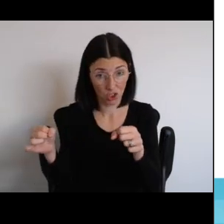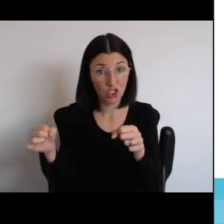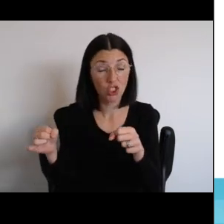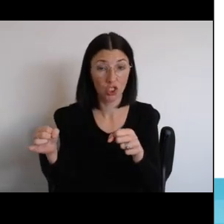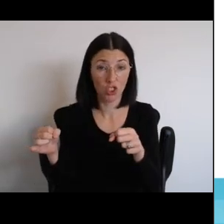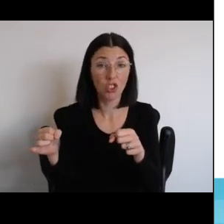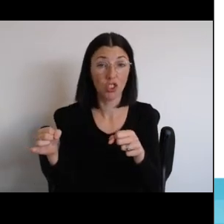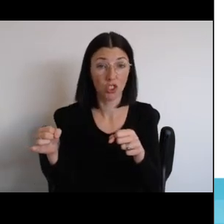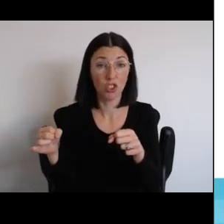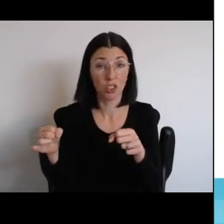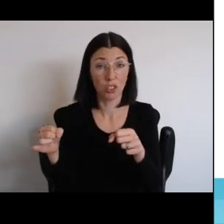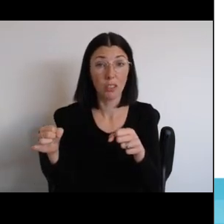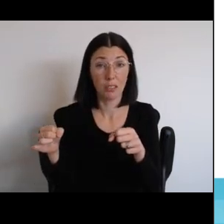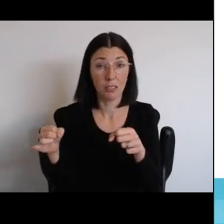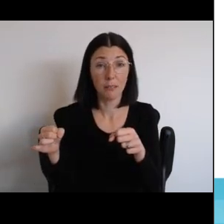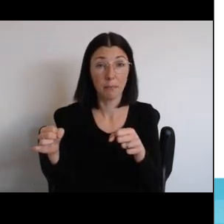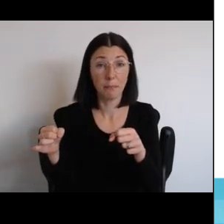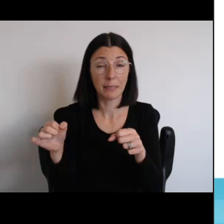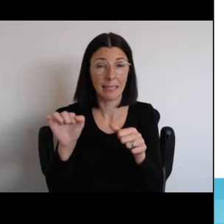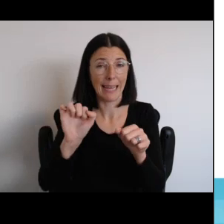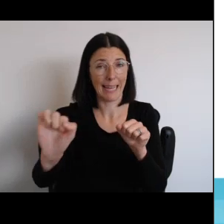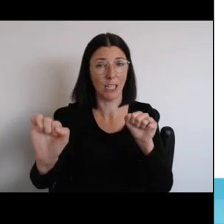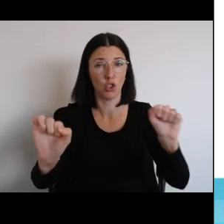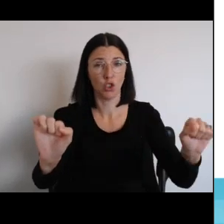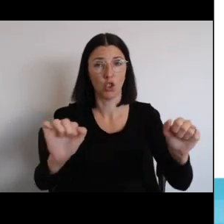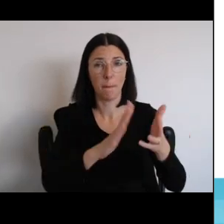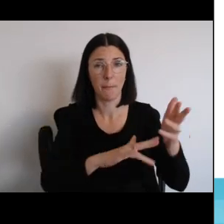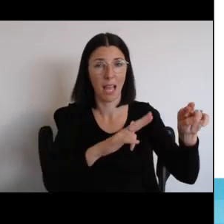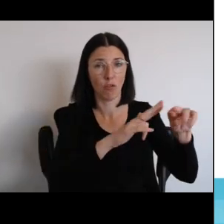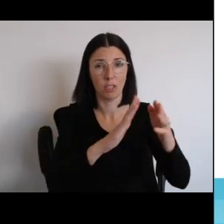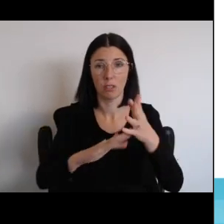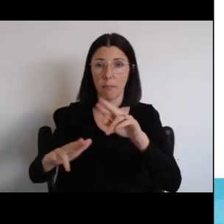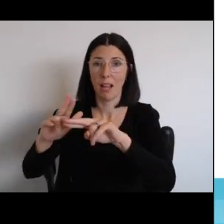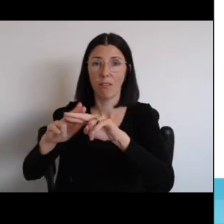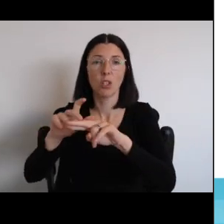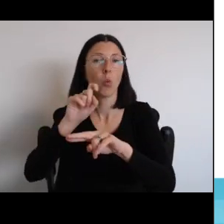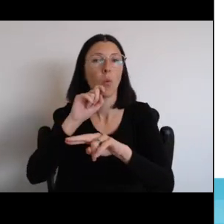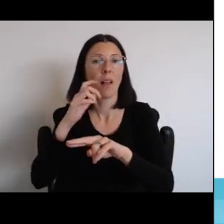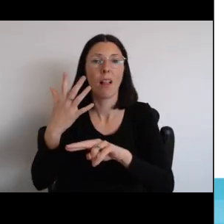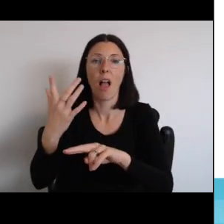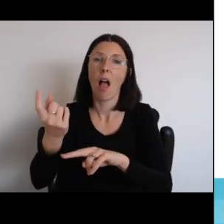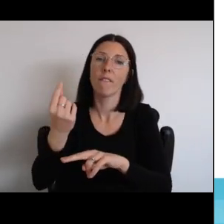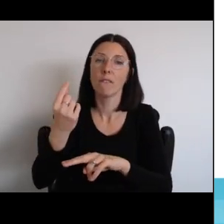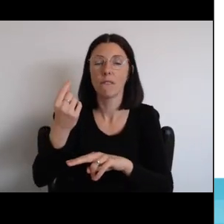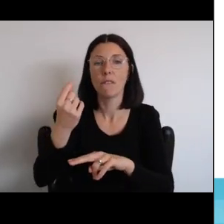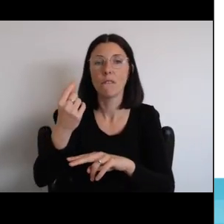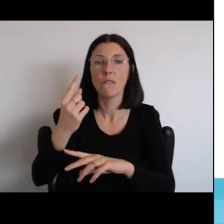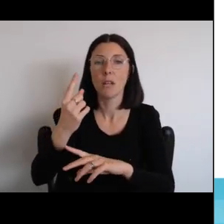each of the parties will have something to say about if it went back into court so um parenting